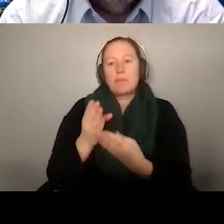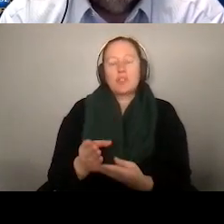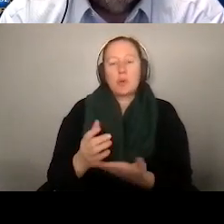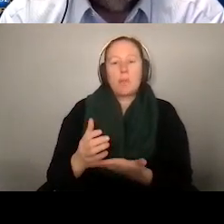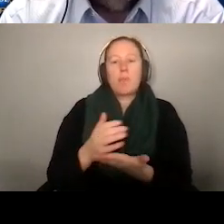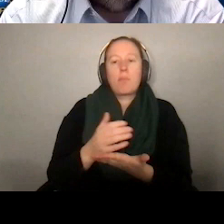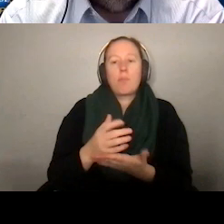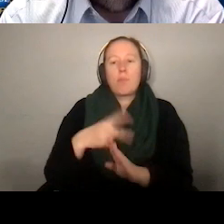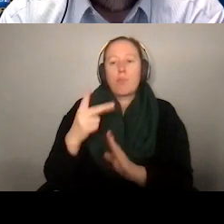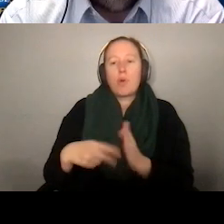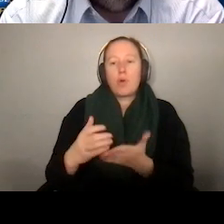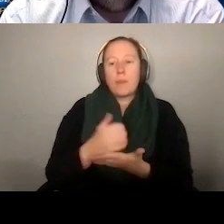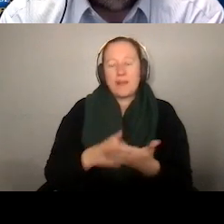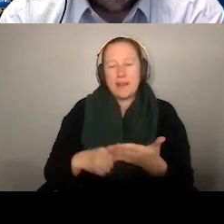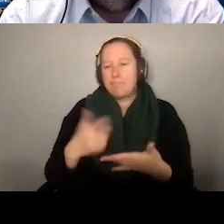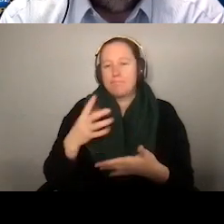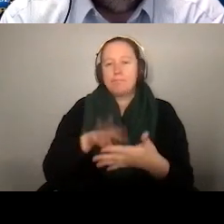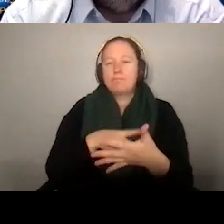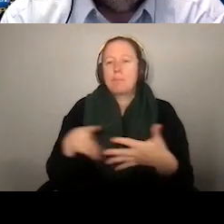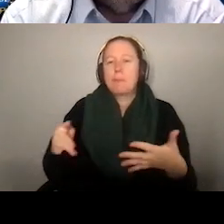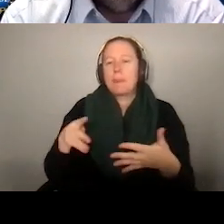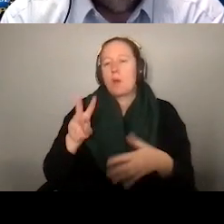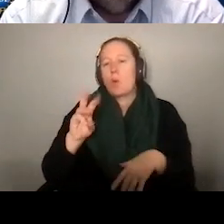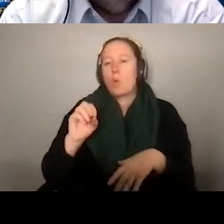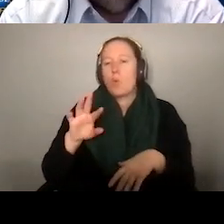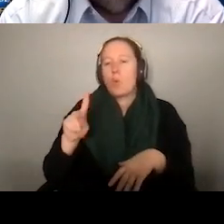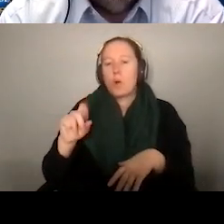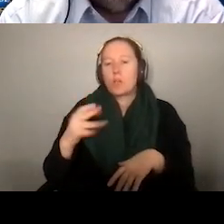any active awards within the prior federal fiscal year.